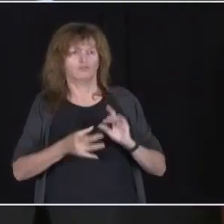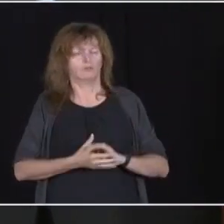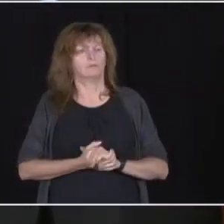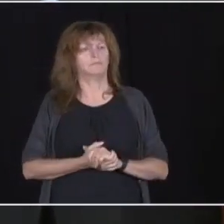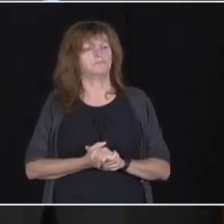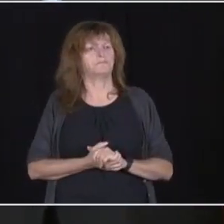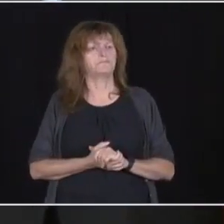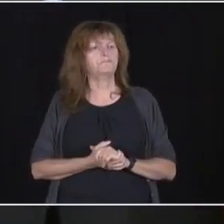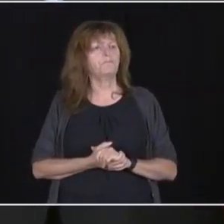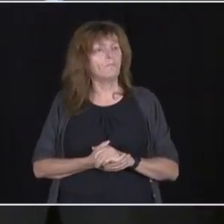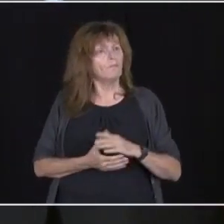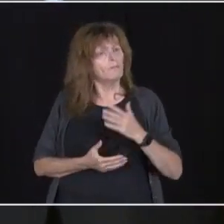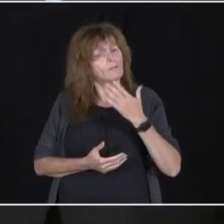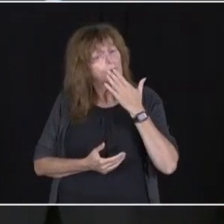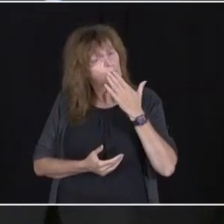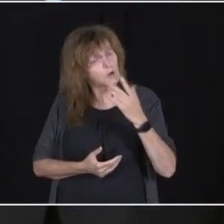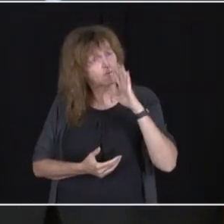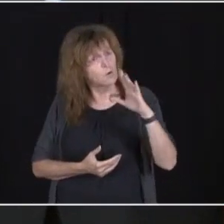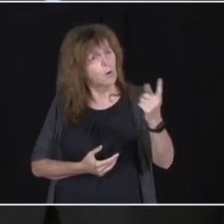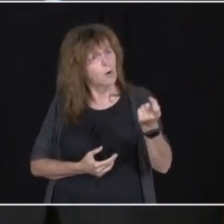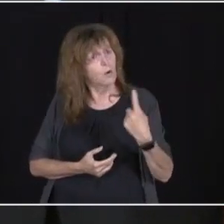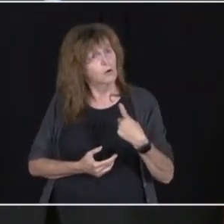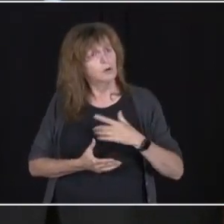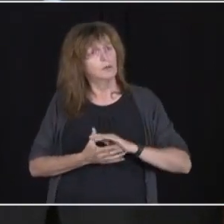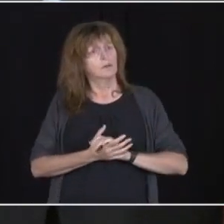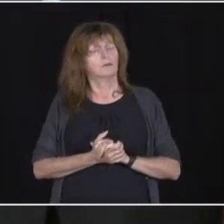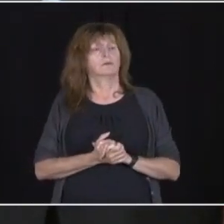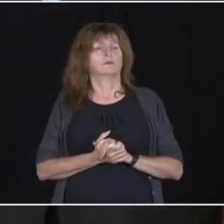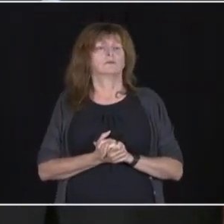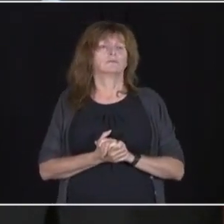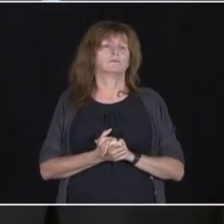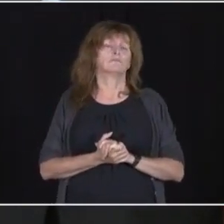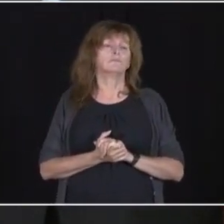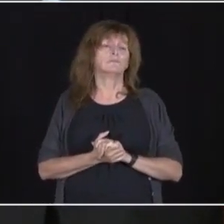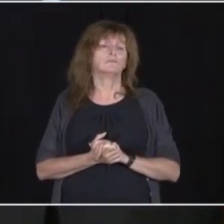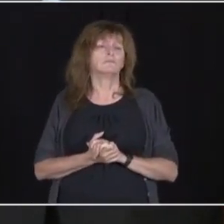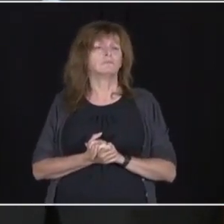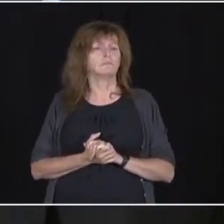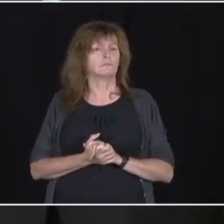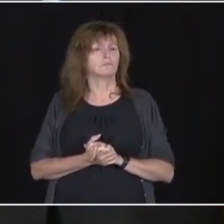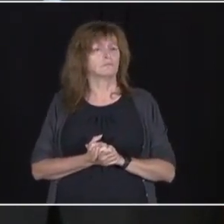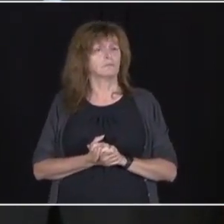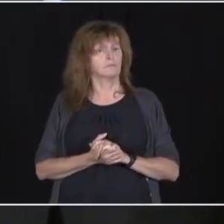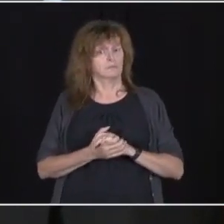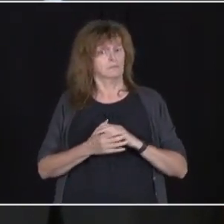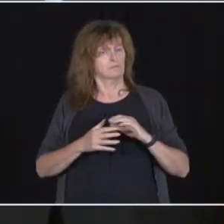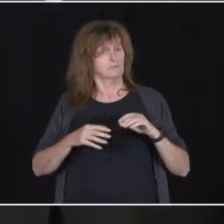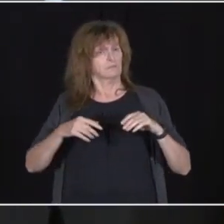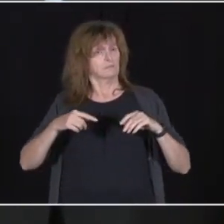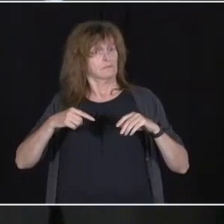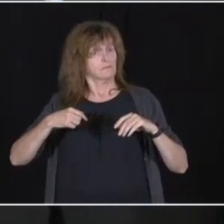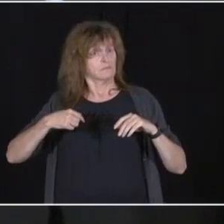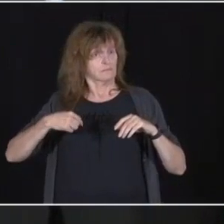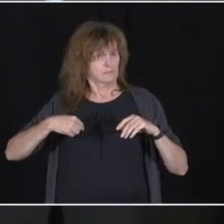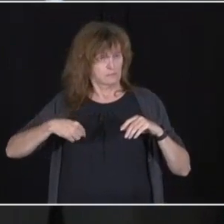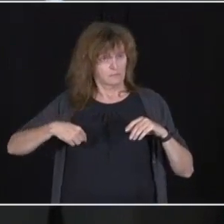Thanks, Robert. Listen, I mean, this is a decision that the full caucus will make. If Belinda